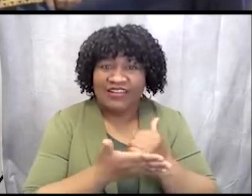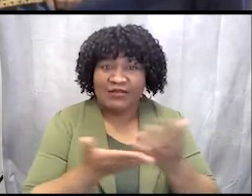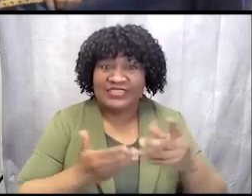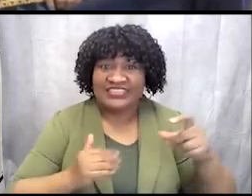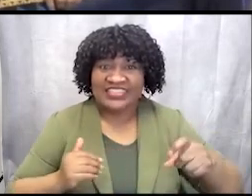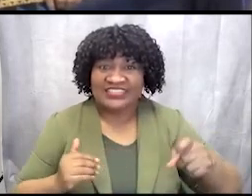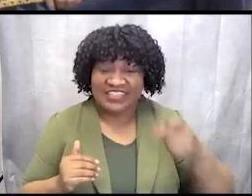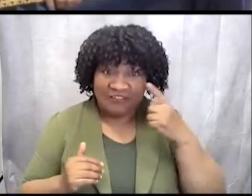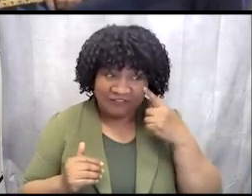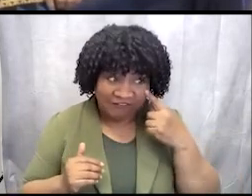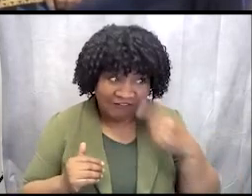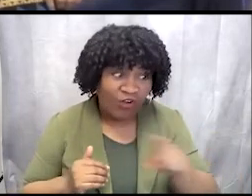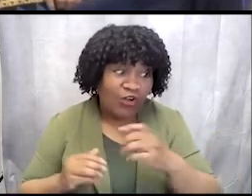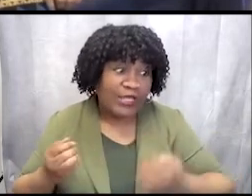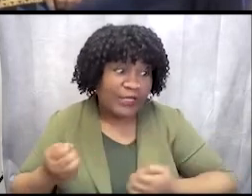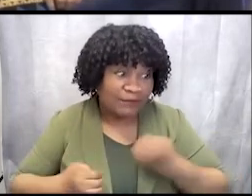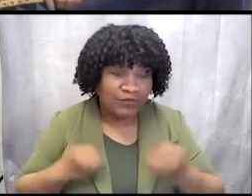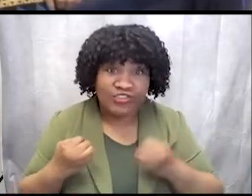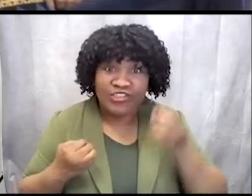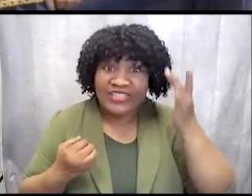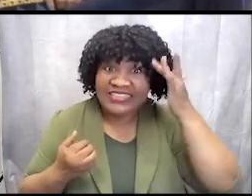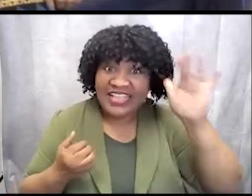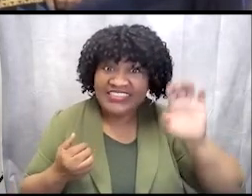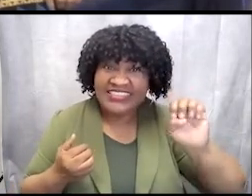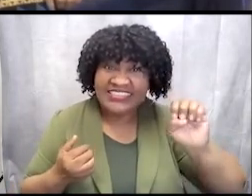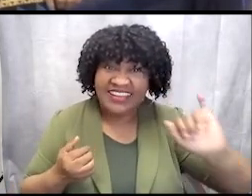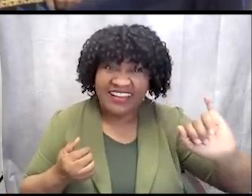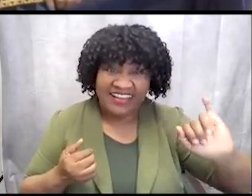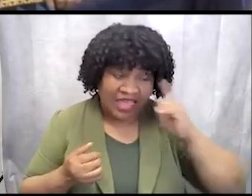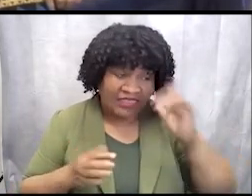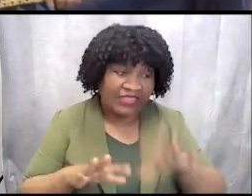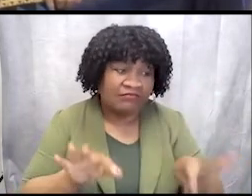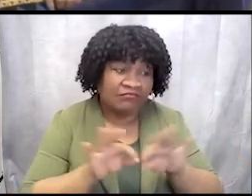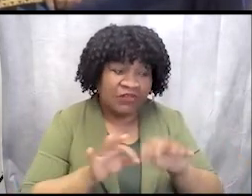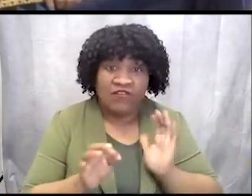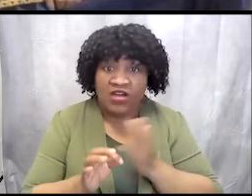he has a level of emotional intelligence that I think is gonna be critically important,